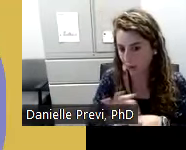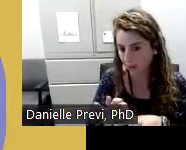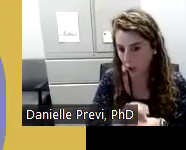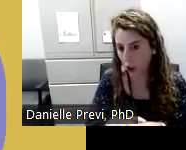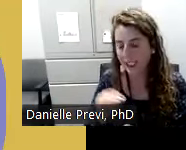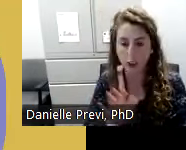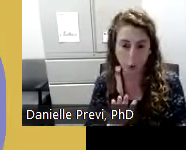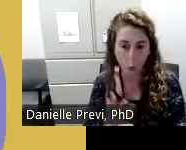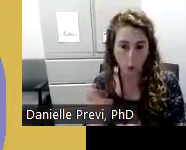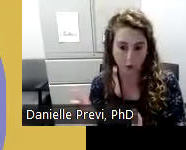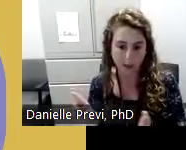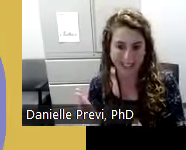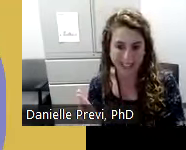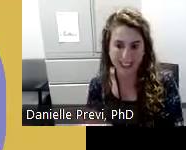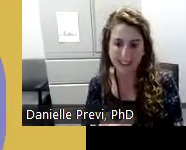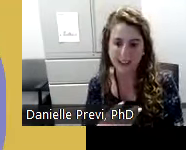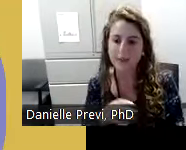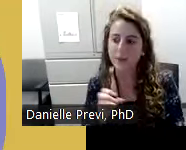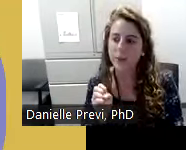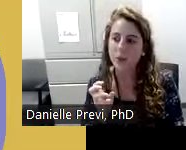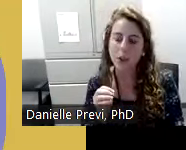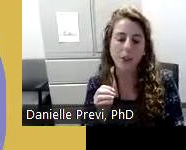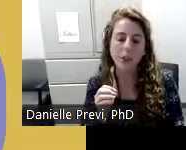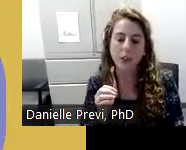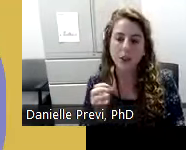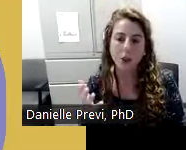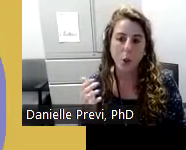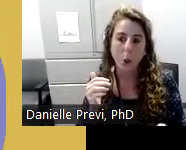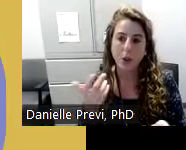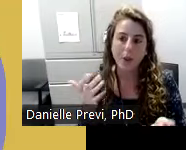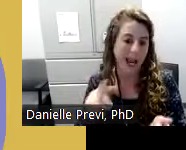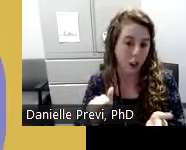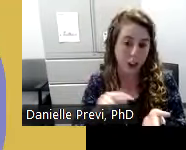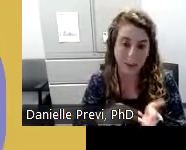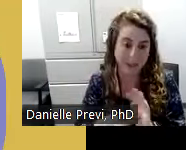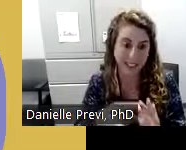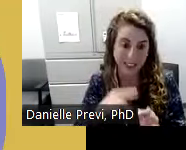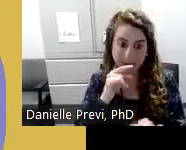social-emotional functioning, and ultimately, educational or school readiness in children.